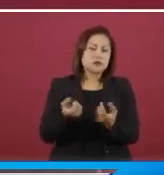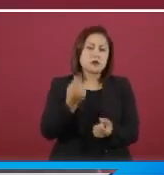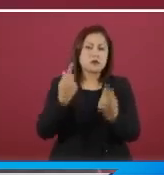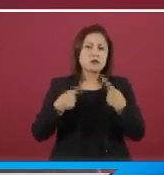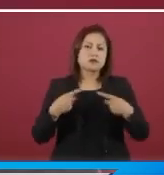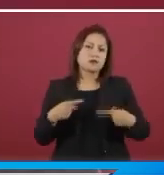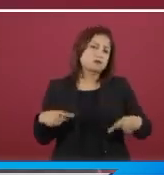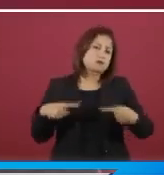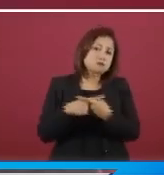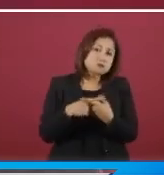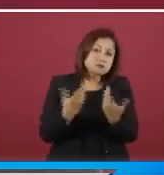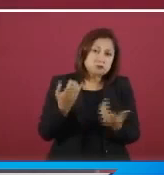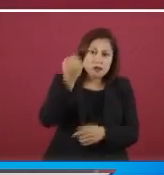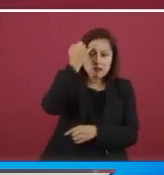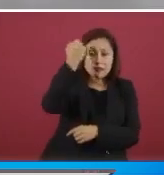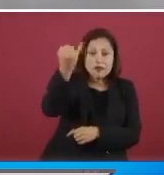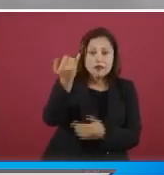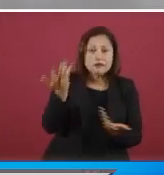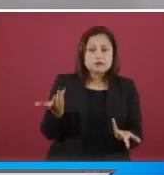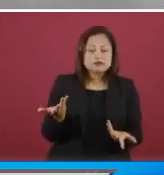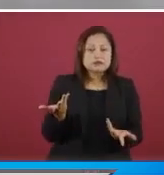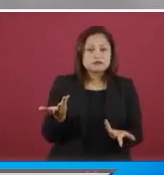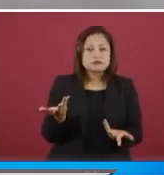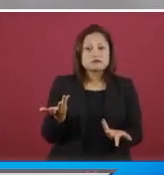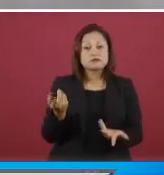The networks allow the participation of the entire population